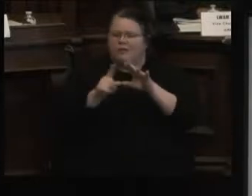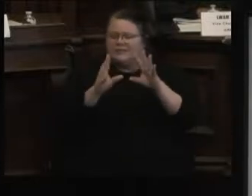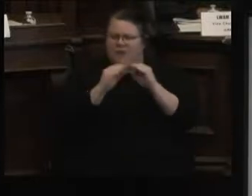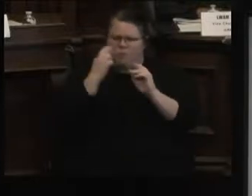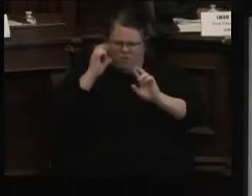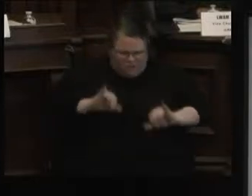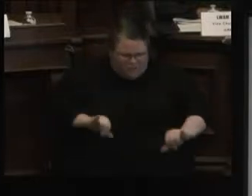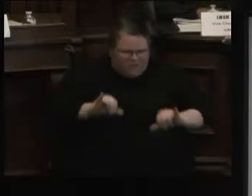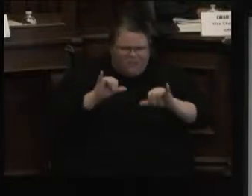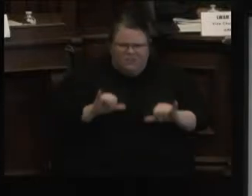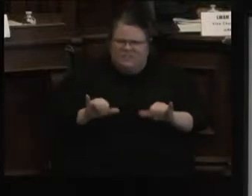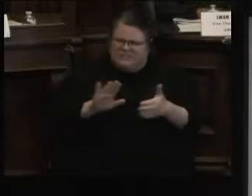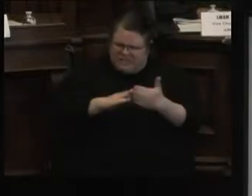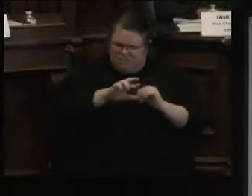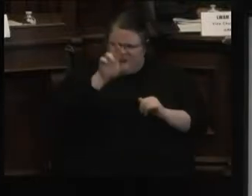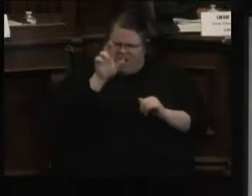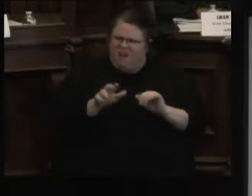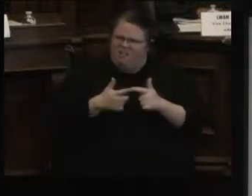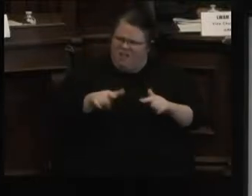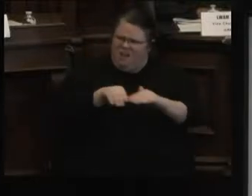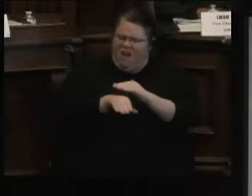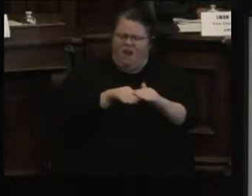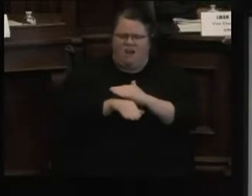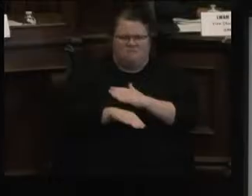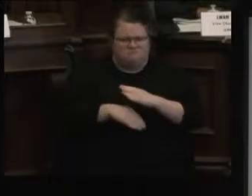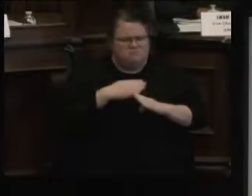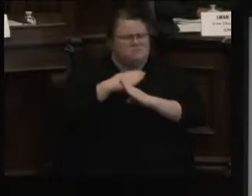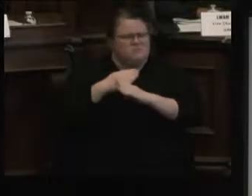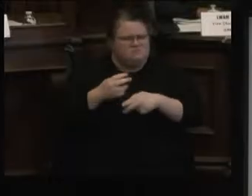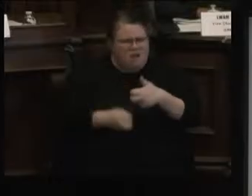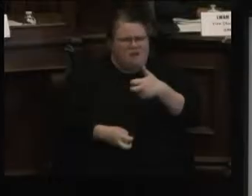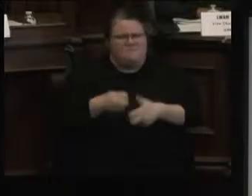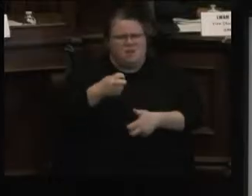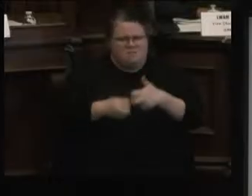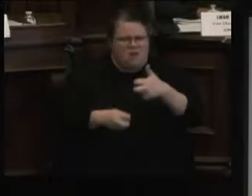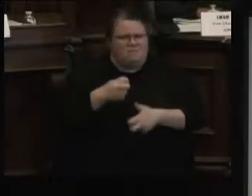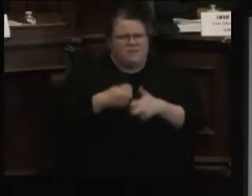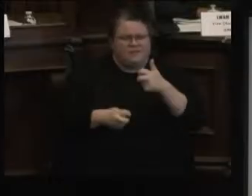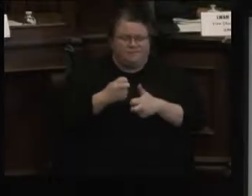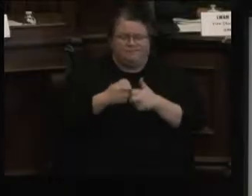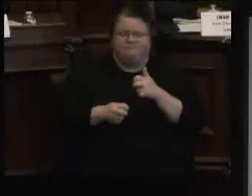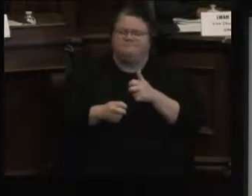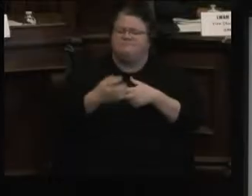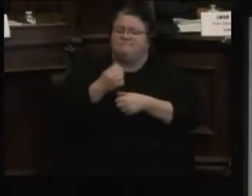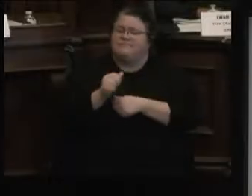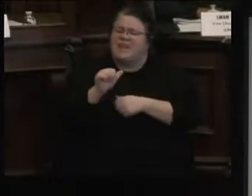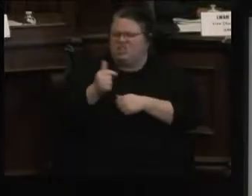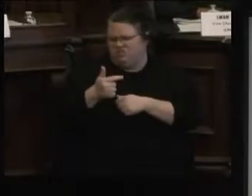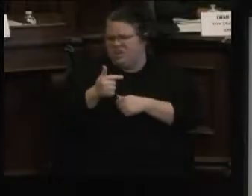General's Office summit last year, they realized there was a huge problem with language